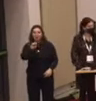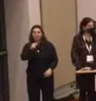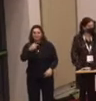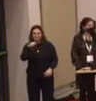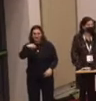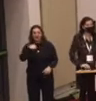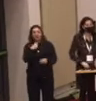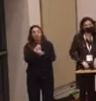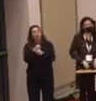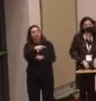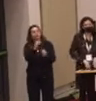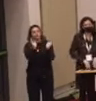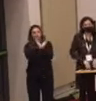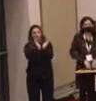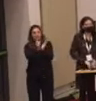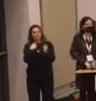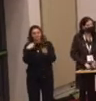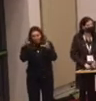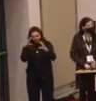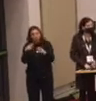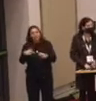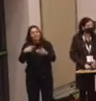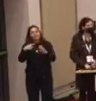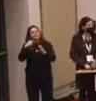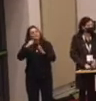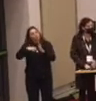UNICEF as programme specialist on disability inclusive humanitarian action. I am really